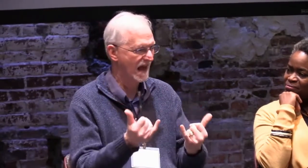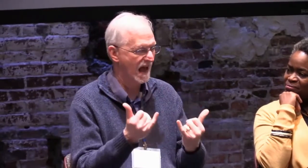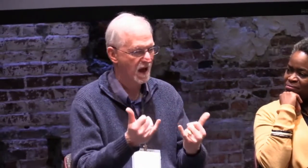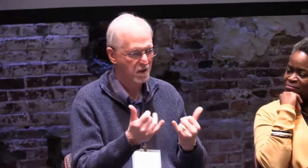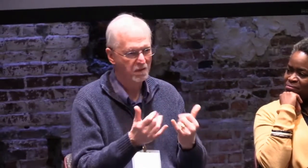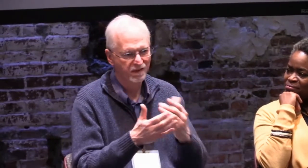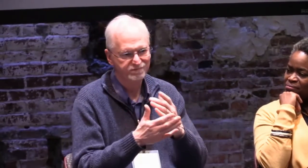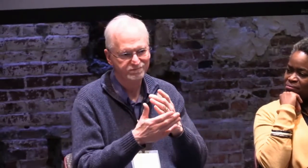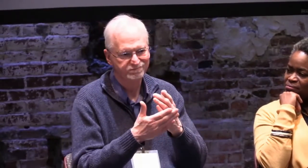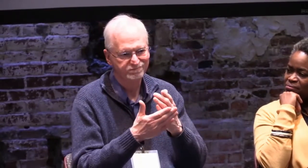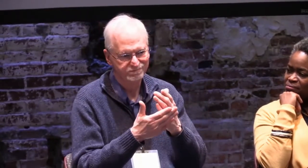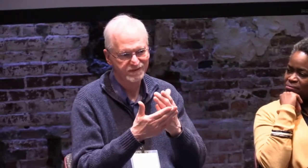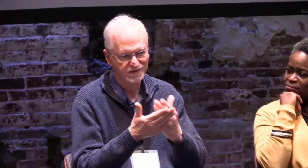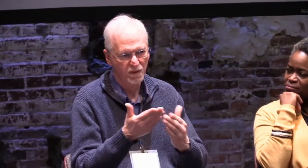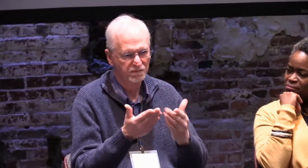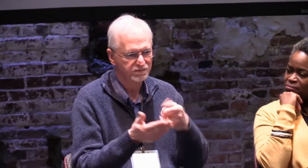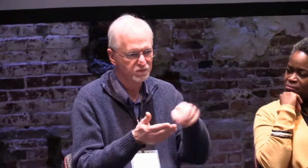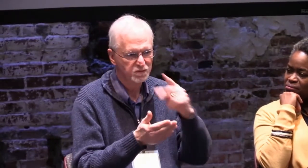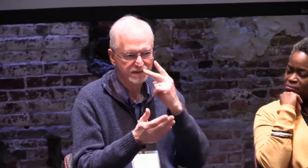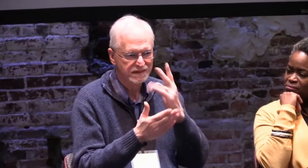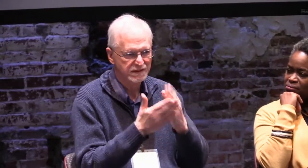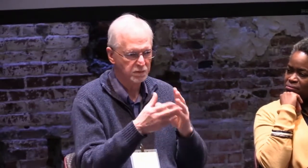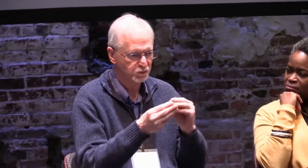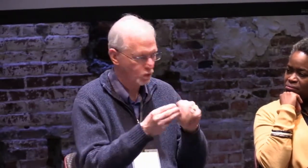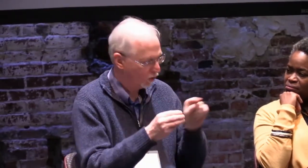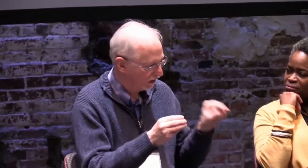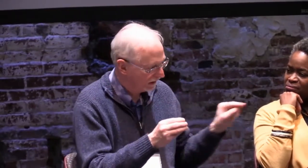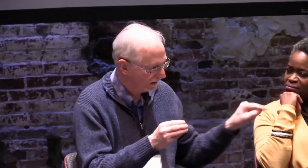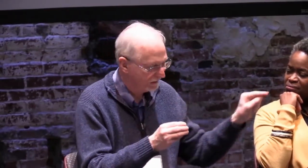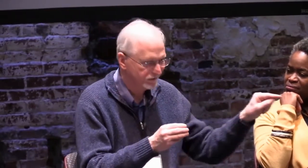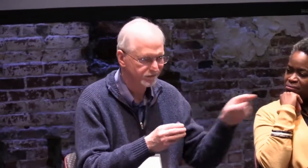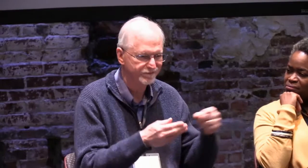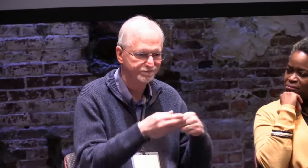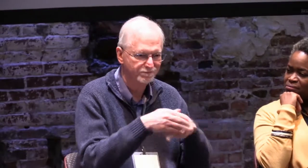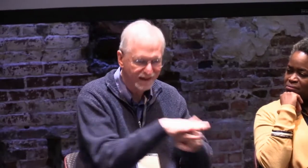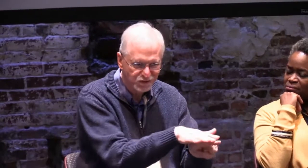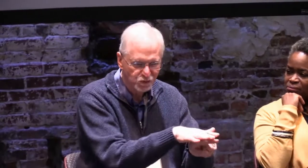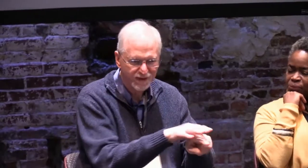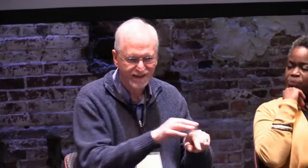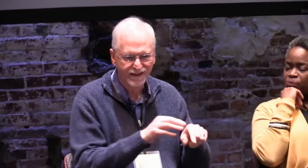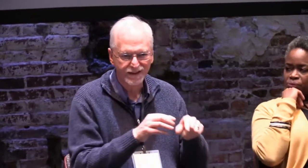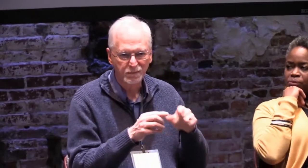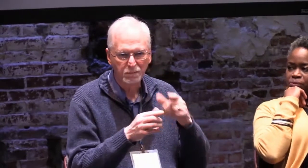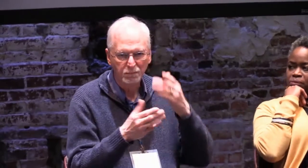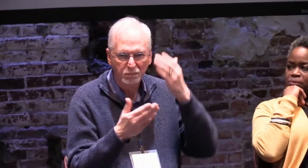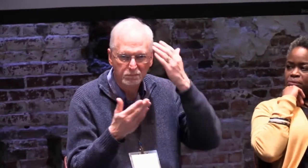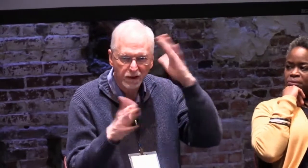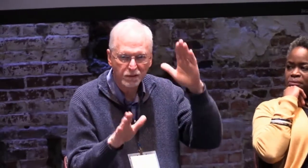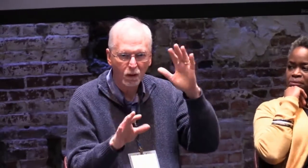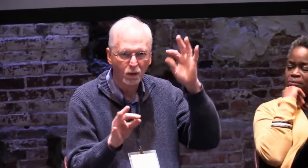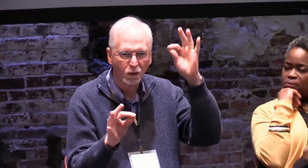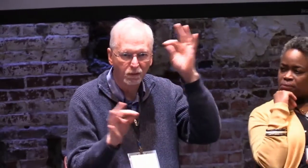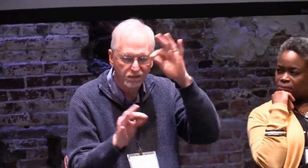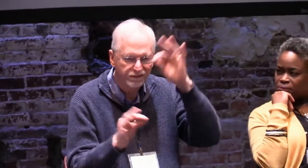Something here is missing right now. Some of you seen some of the stories that we are sharing here in terms of